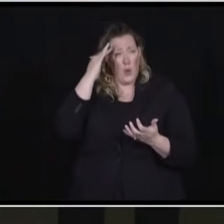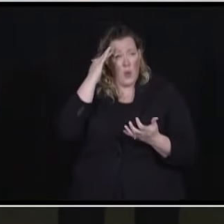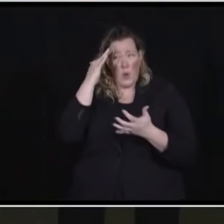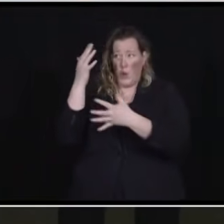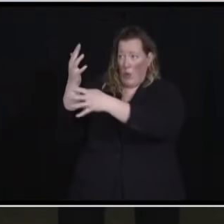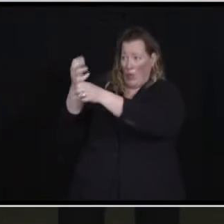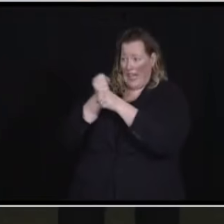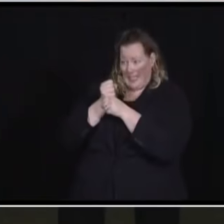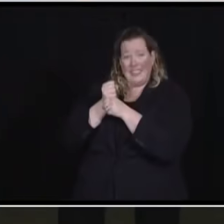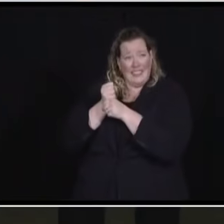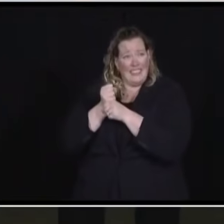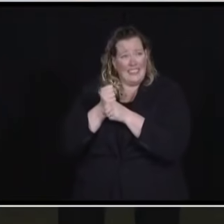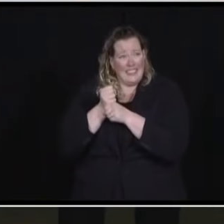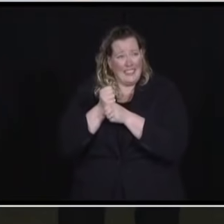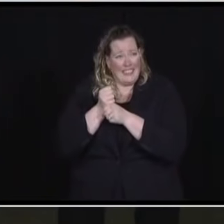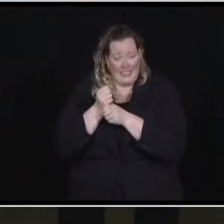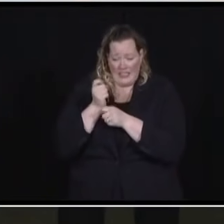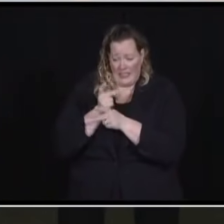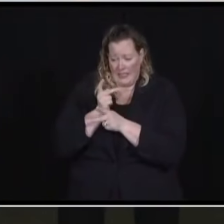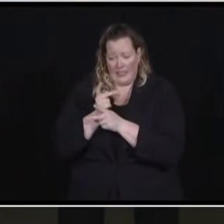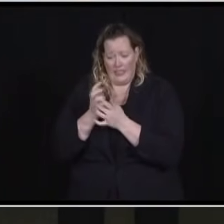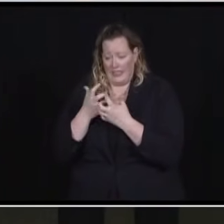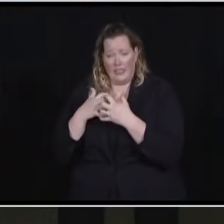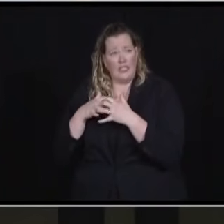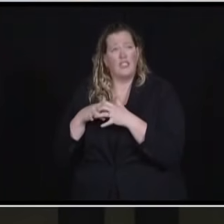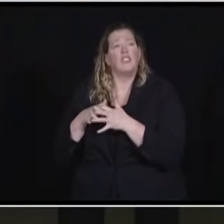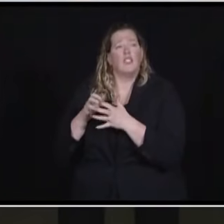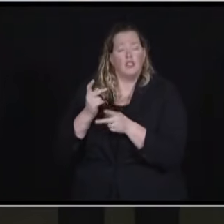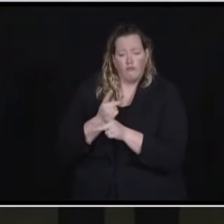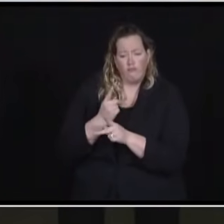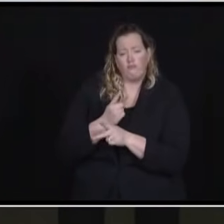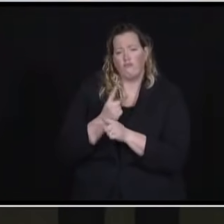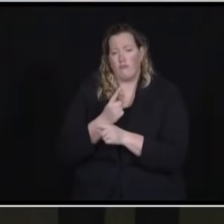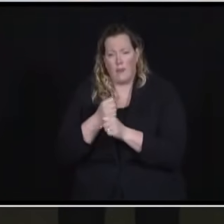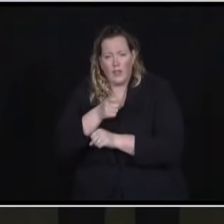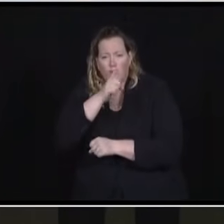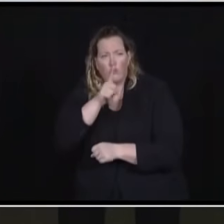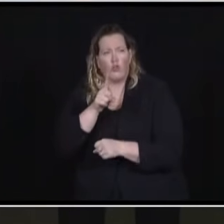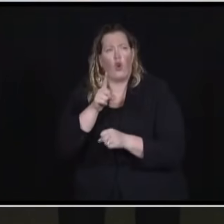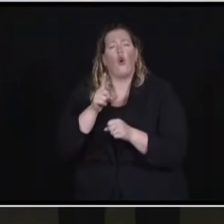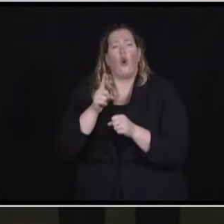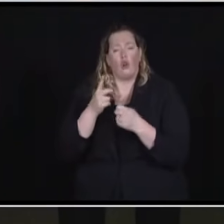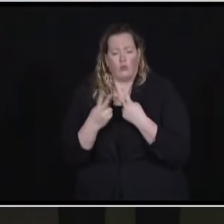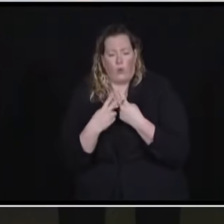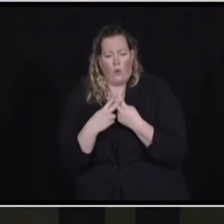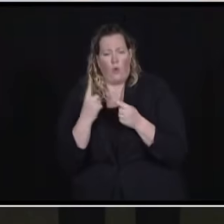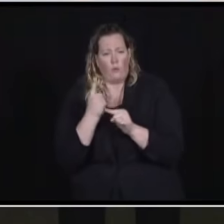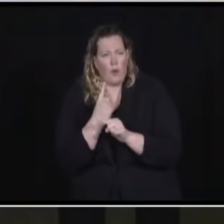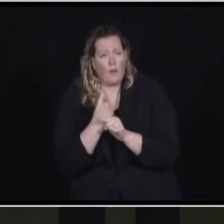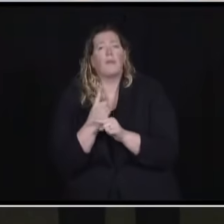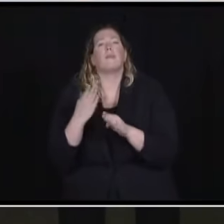listen to and talk with in question and discuss things with yesterday and today building on the incredible work to be